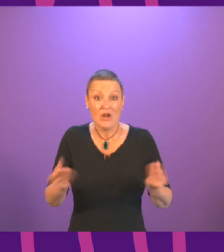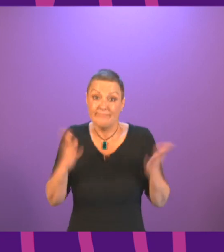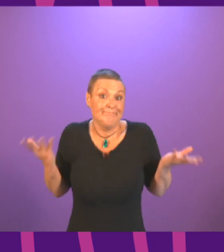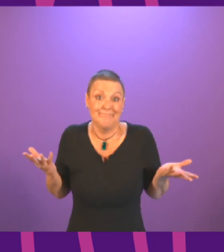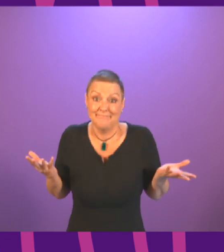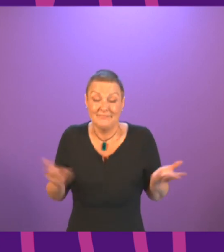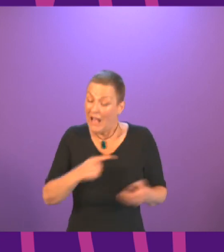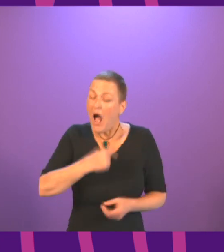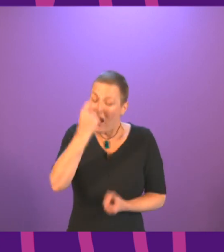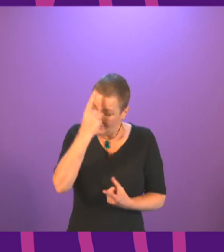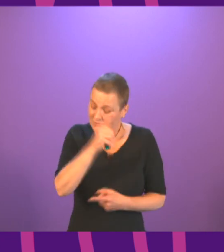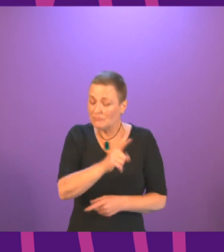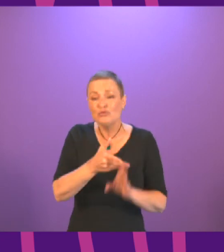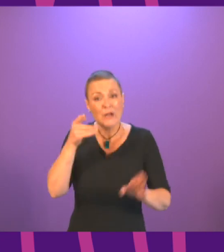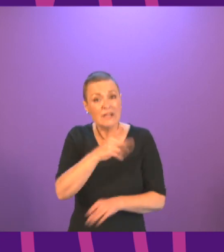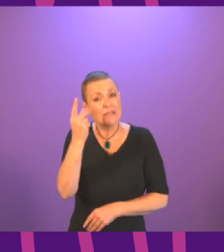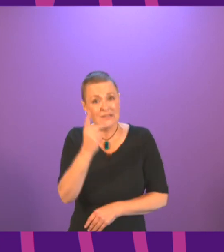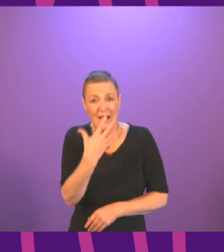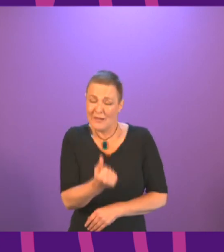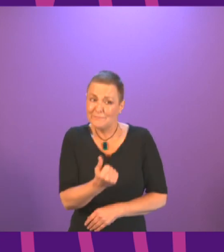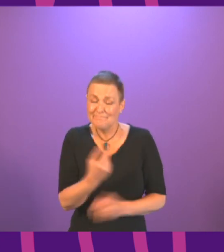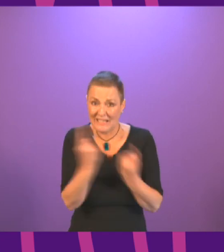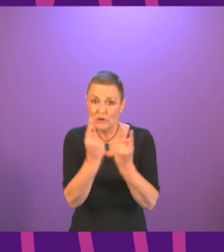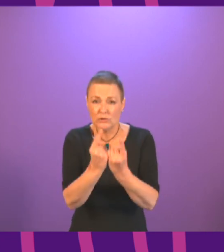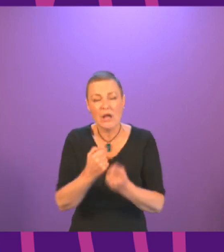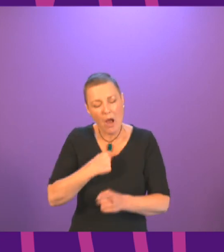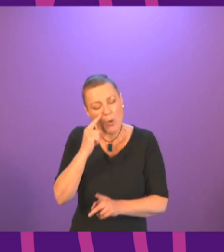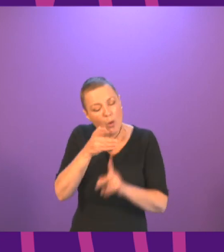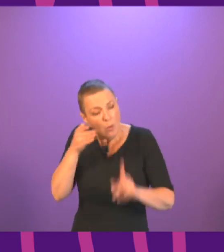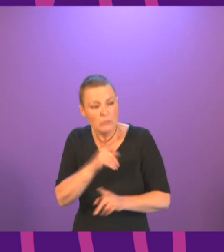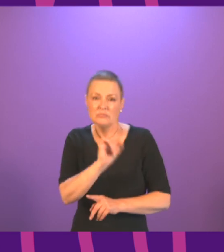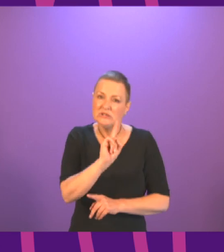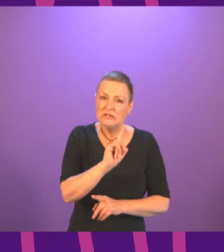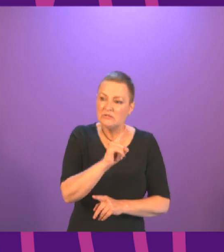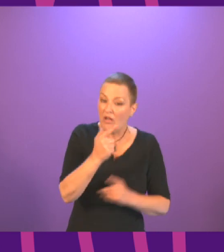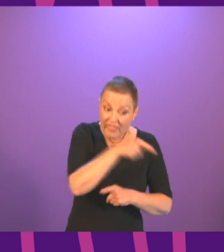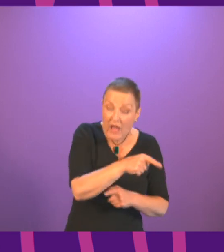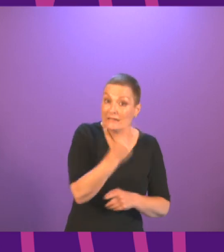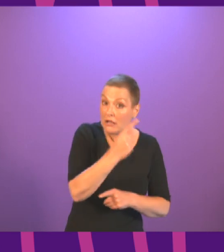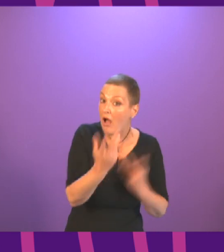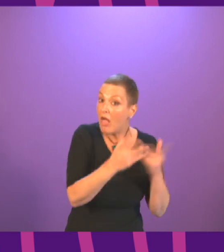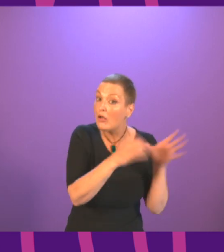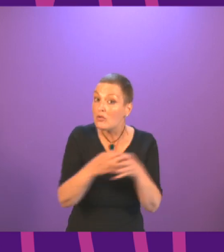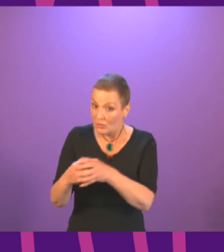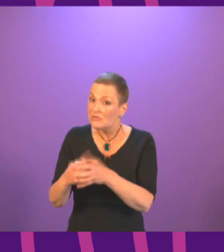that taxi drivers face and we will continue to look at what we can do to help them and other groups who are finding the situation so difficult.